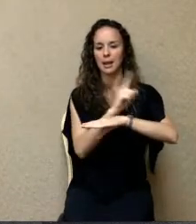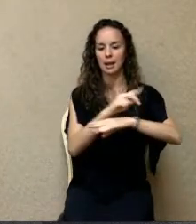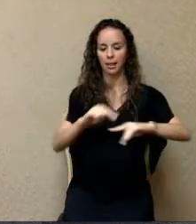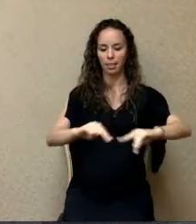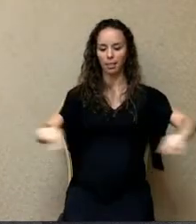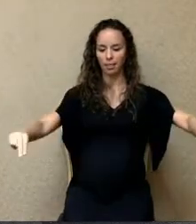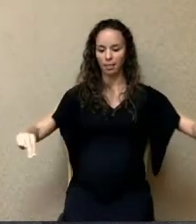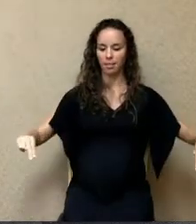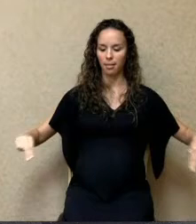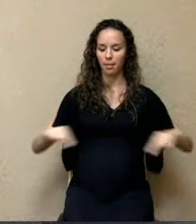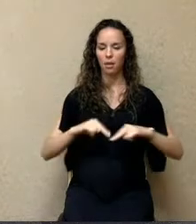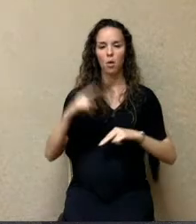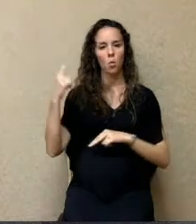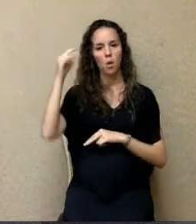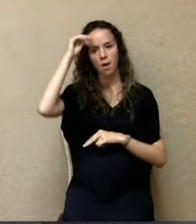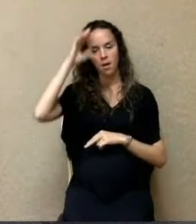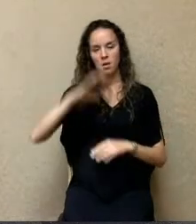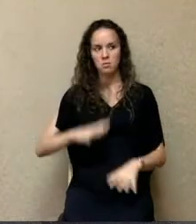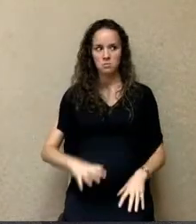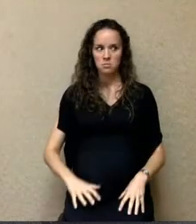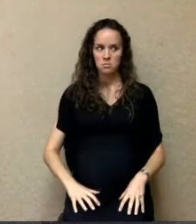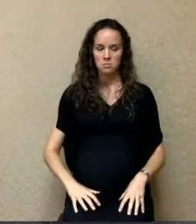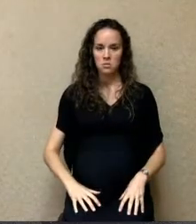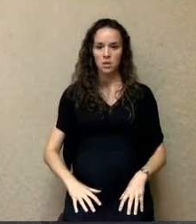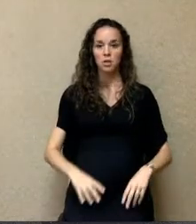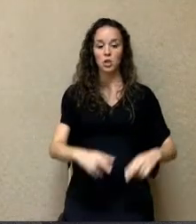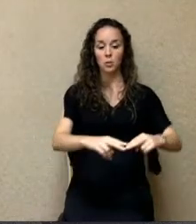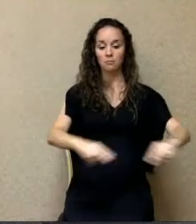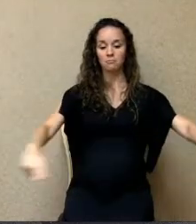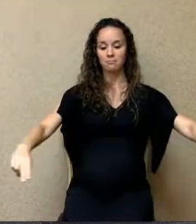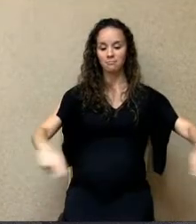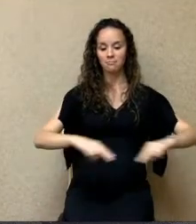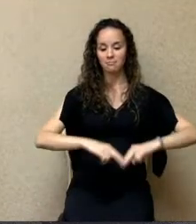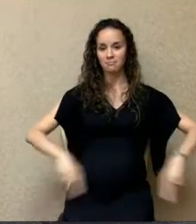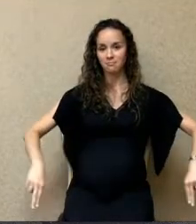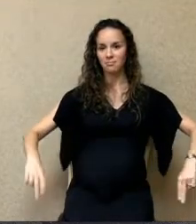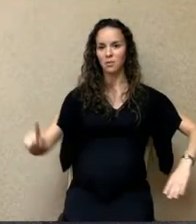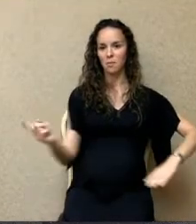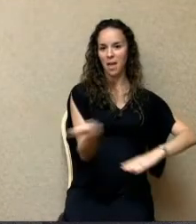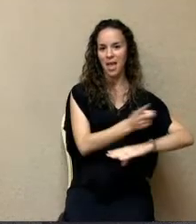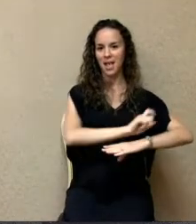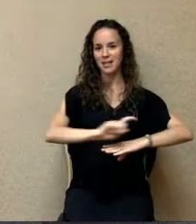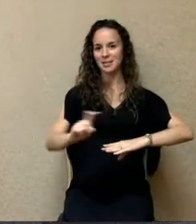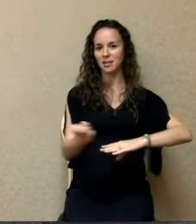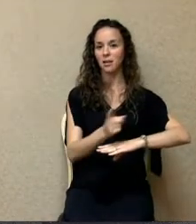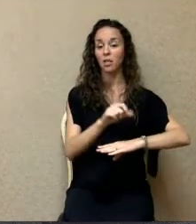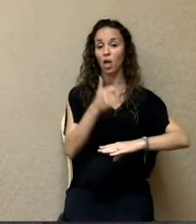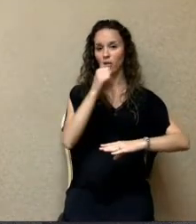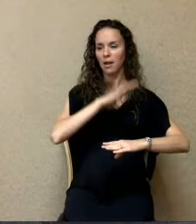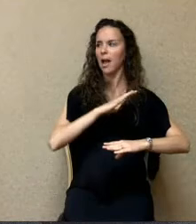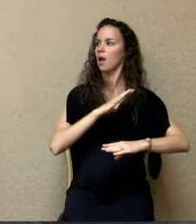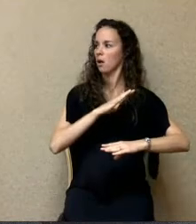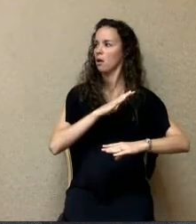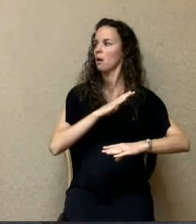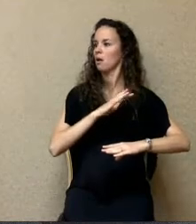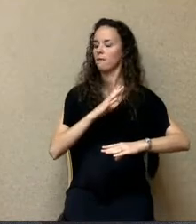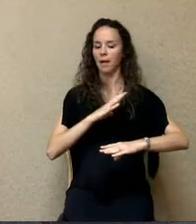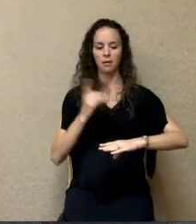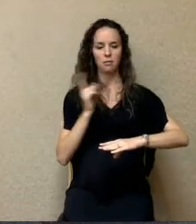It really bothered one guy, so once we put in the lines for pacing, the other guy knew like it was